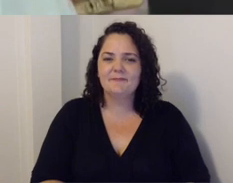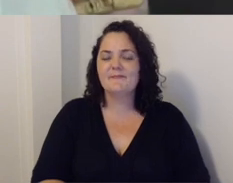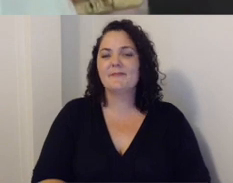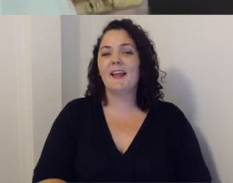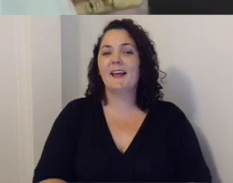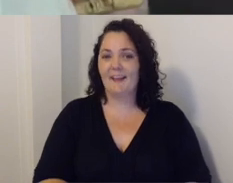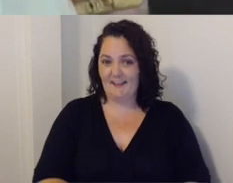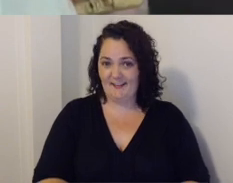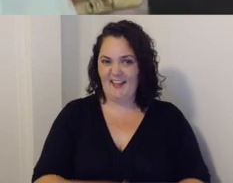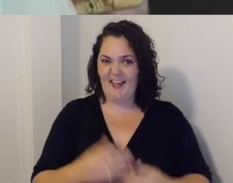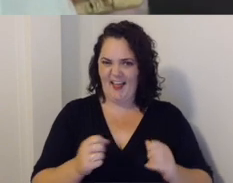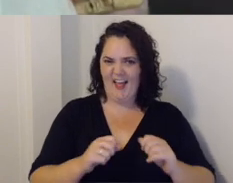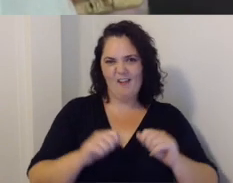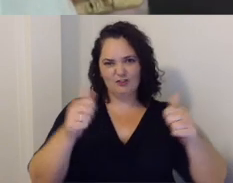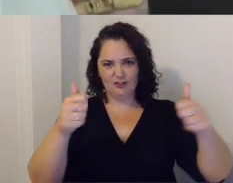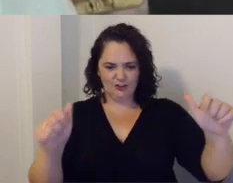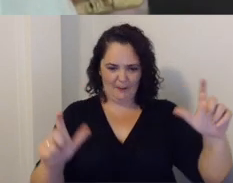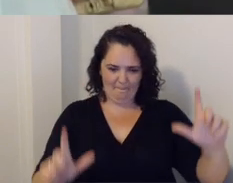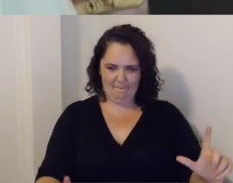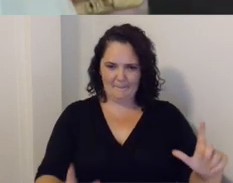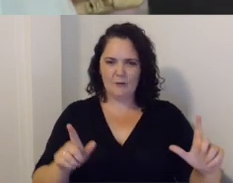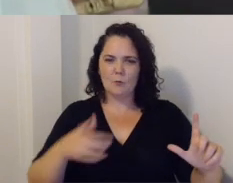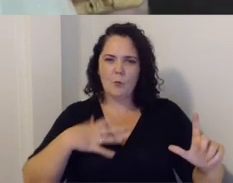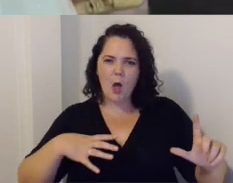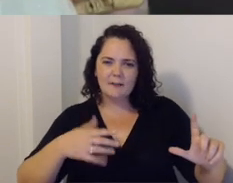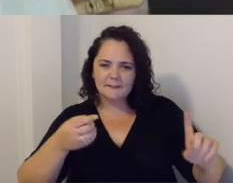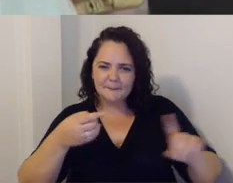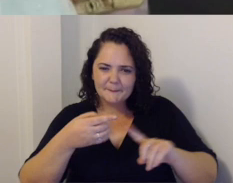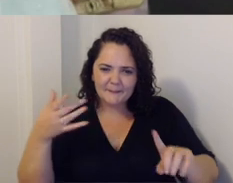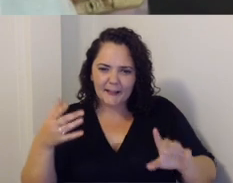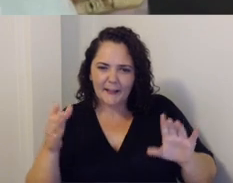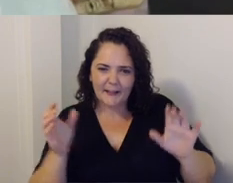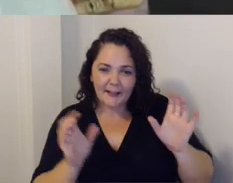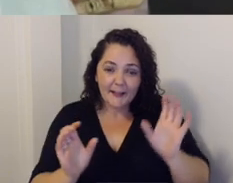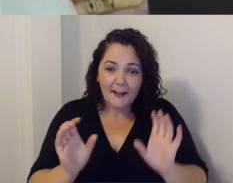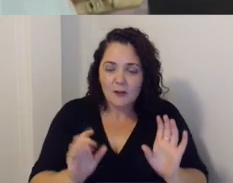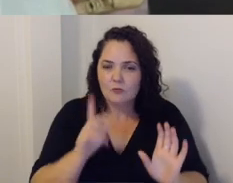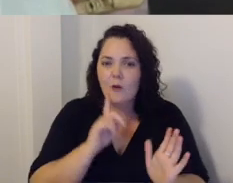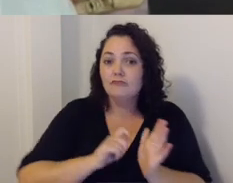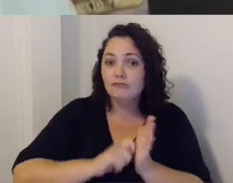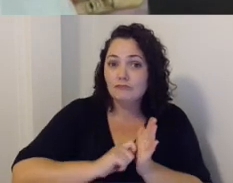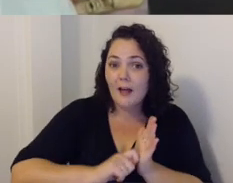begin to refine those bodies by adding more material, rubbing back and adding more darkness